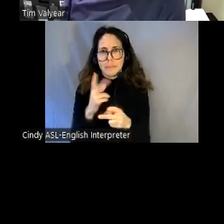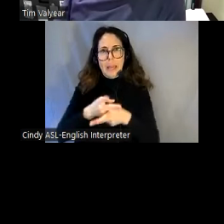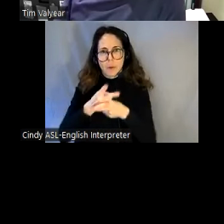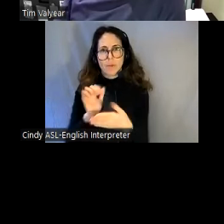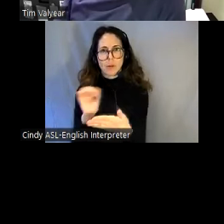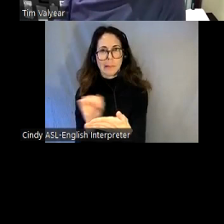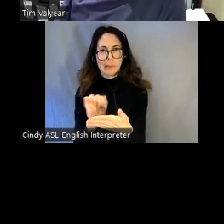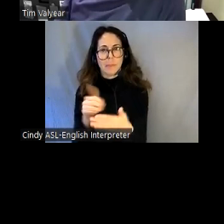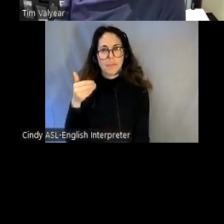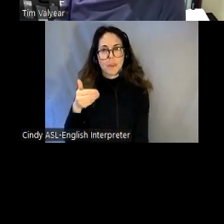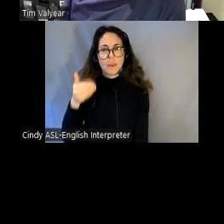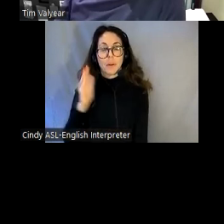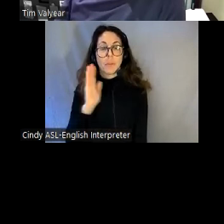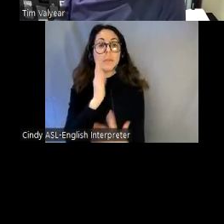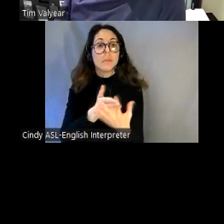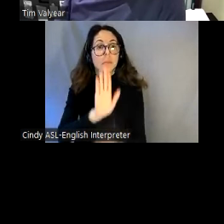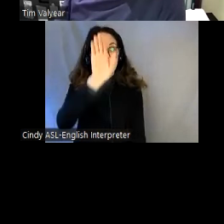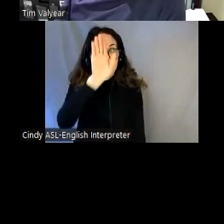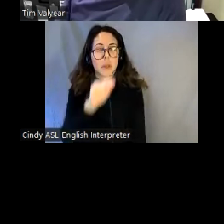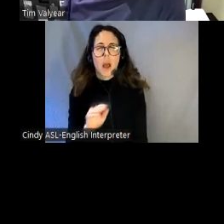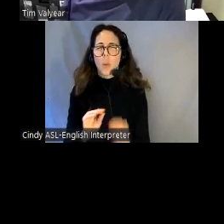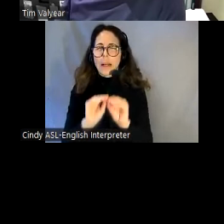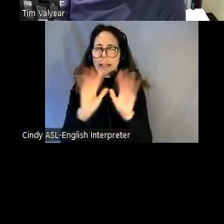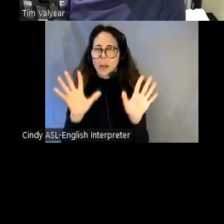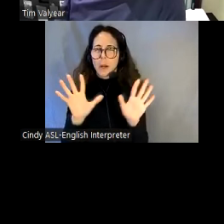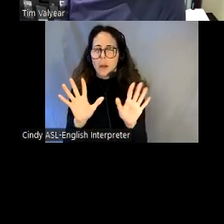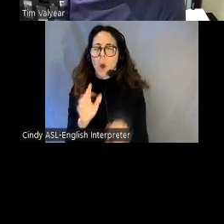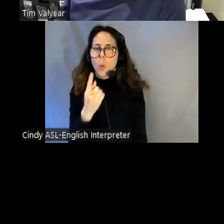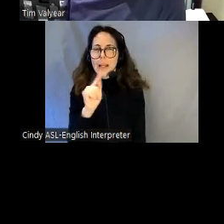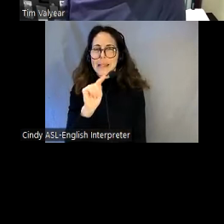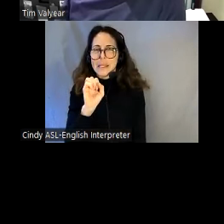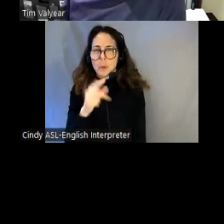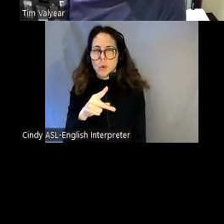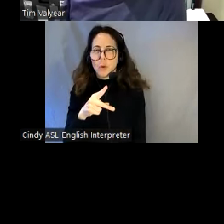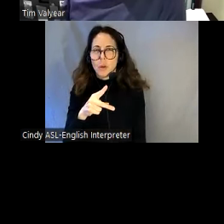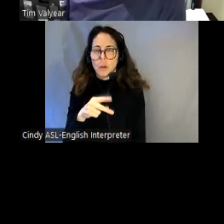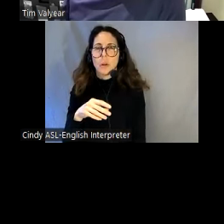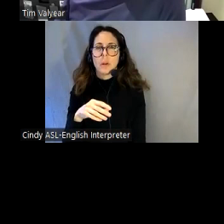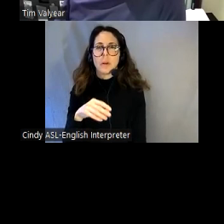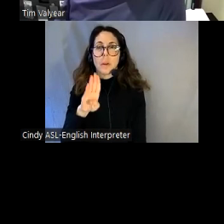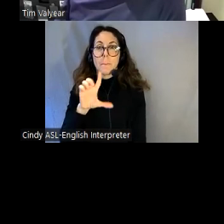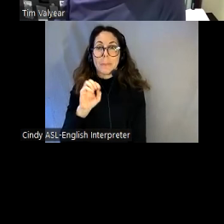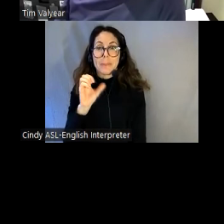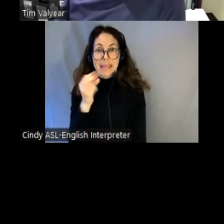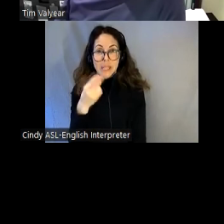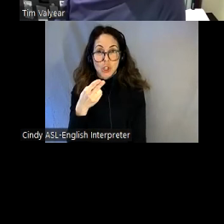surfaces, door handles, bedside tables, television remotes, the equipment staff is using